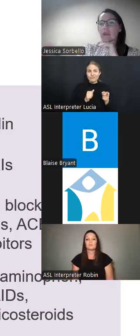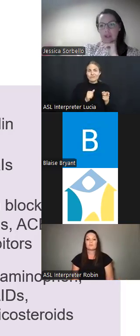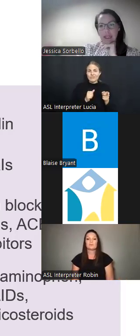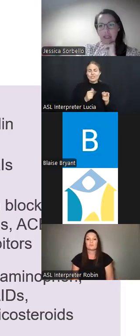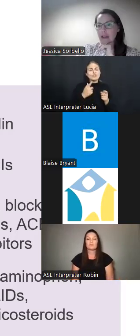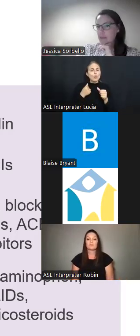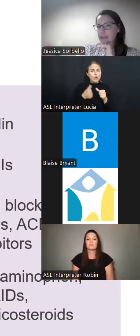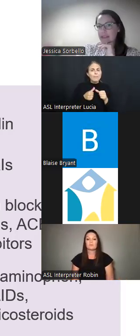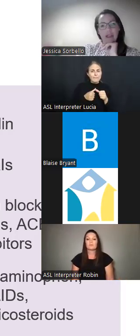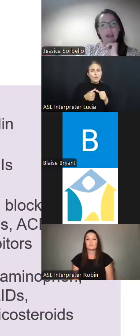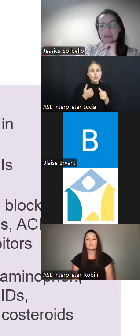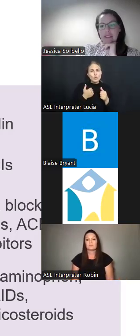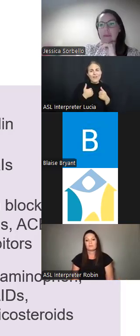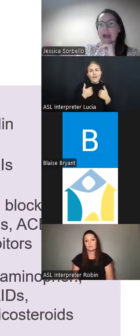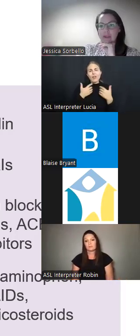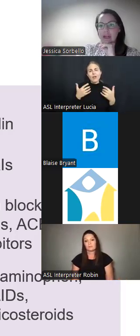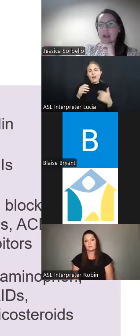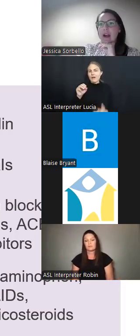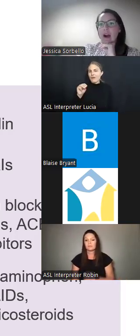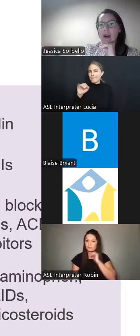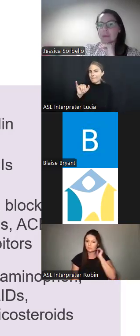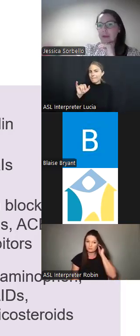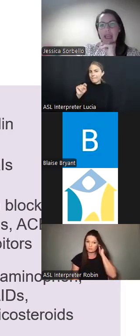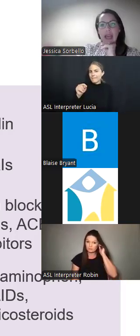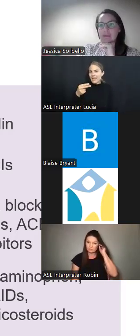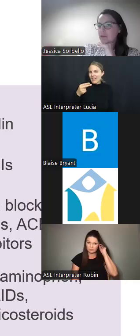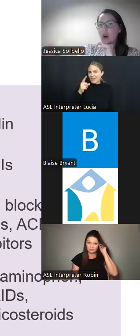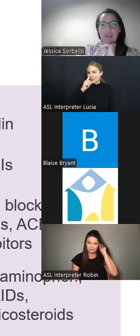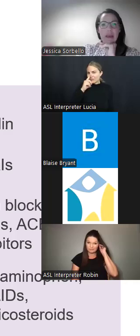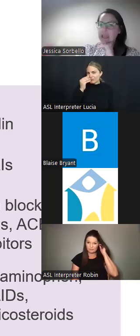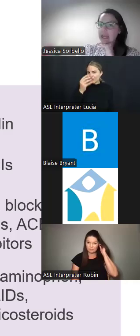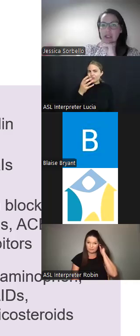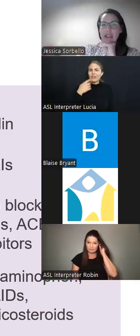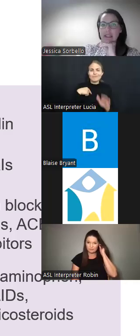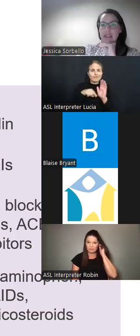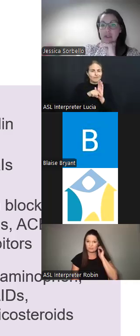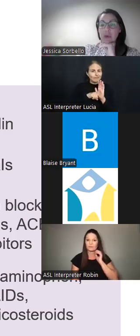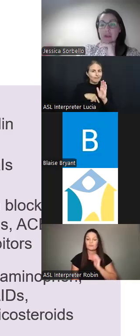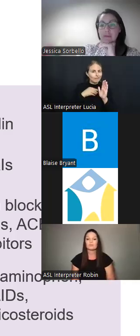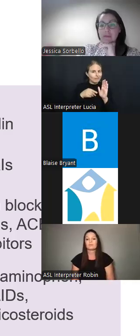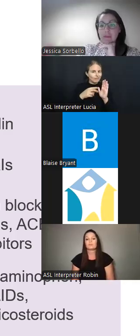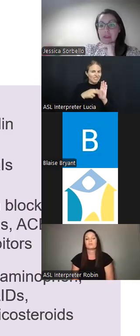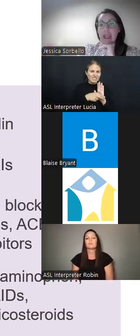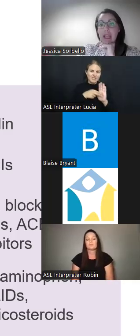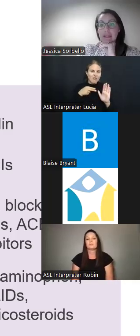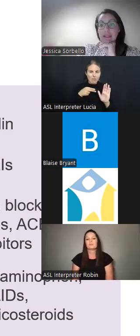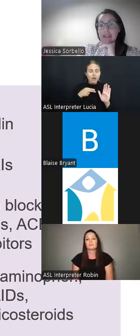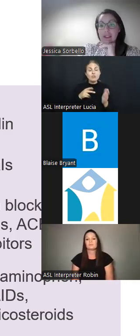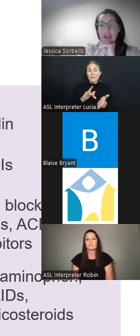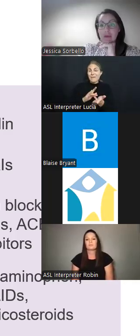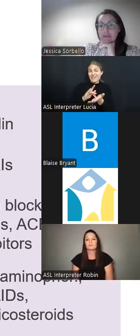a tool. You know, again, are there people who might misuse it, of course. Are there people that might